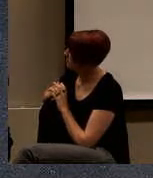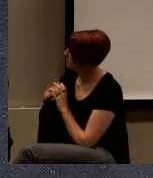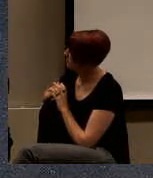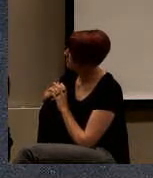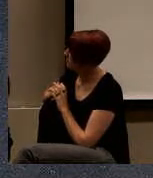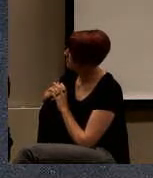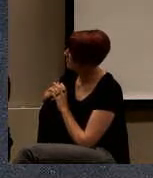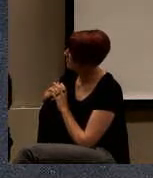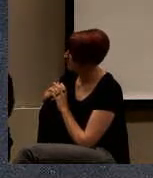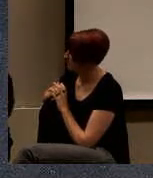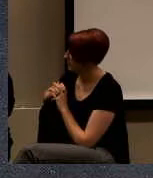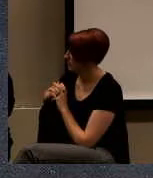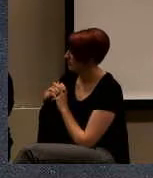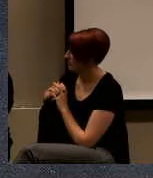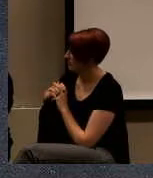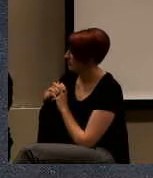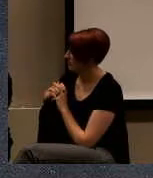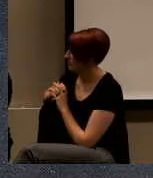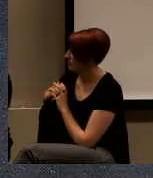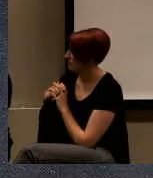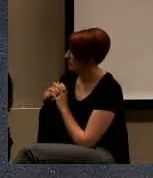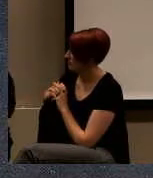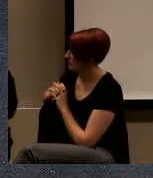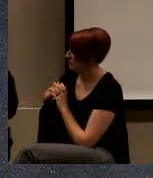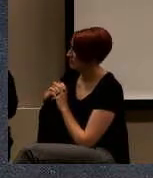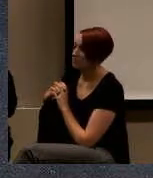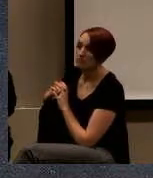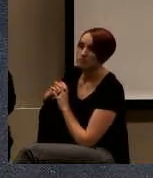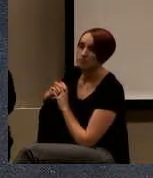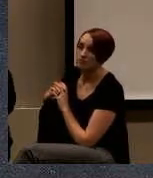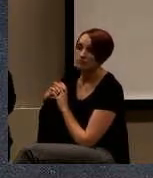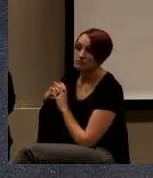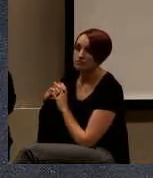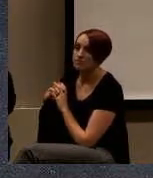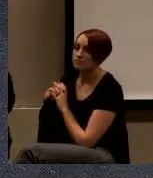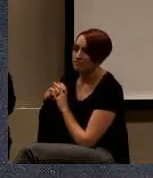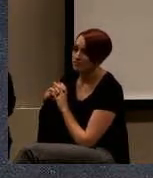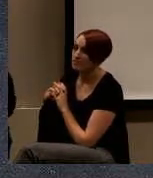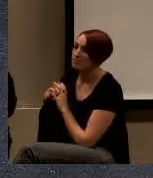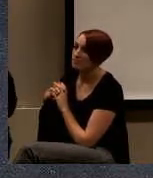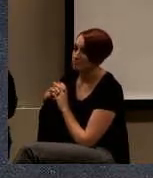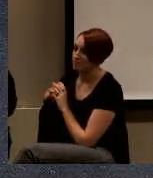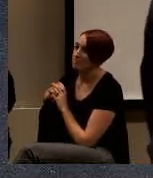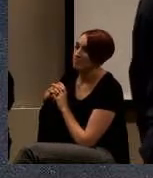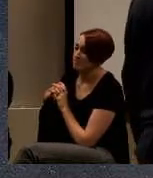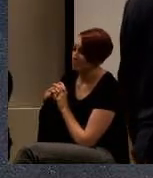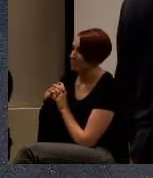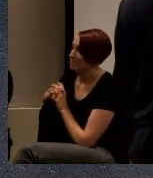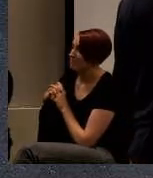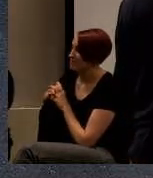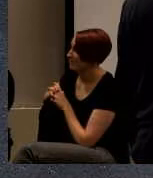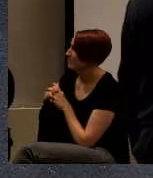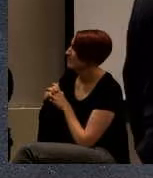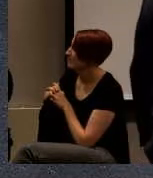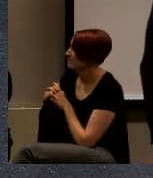on their driving. And we hope that that's coming down and we developed a tool based on this to help them.